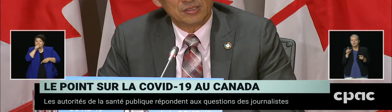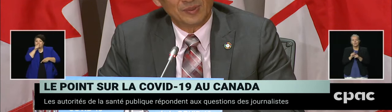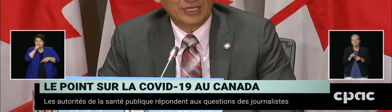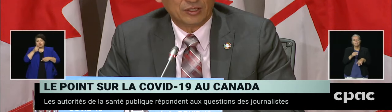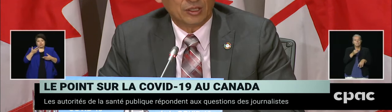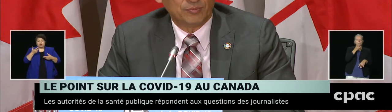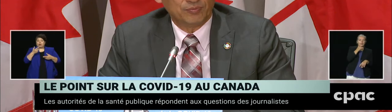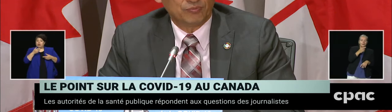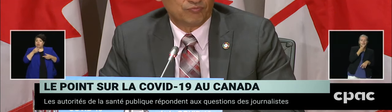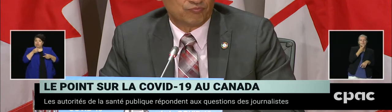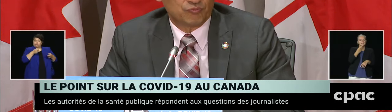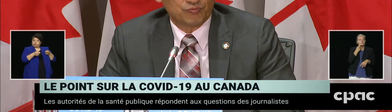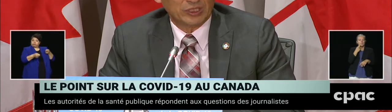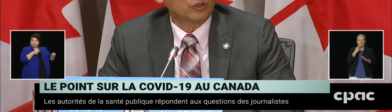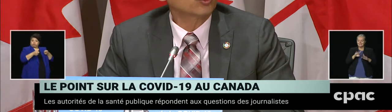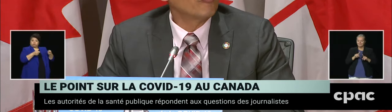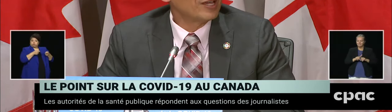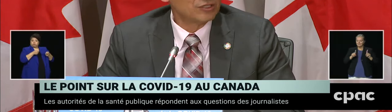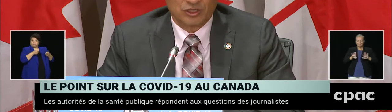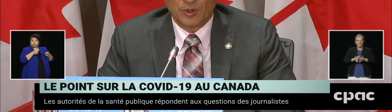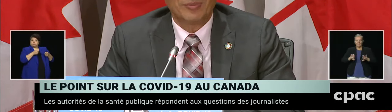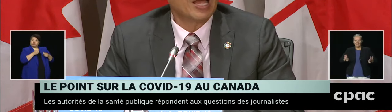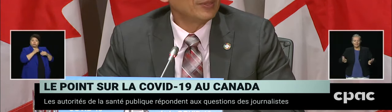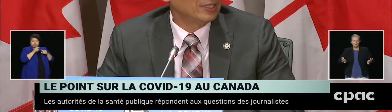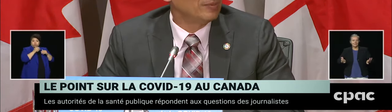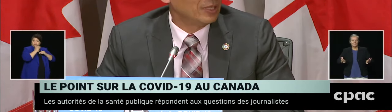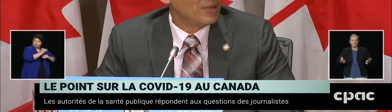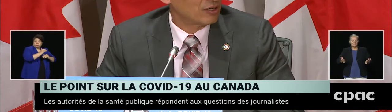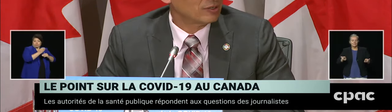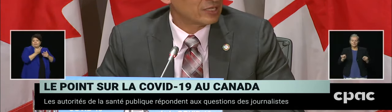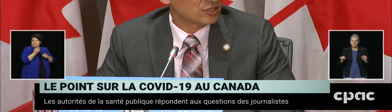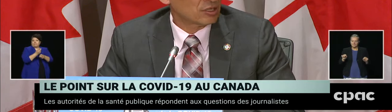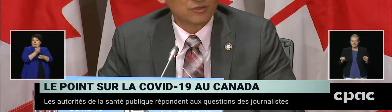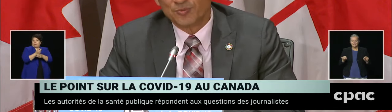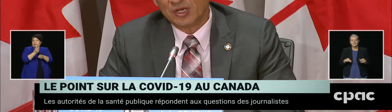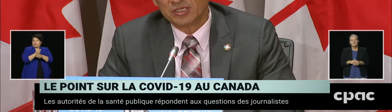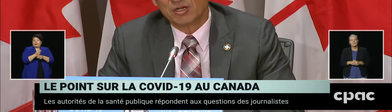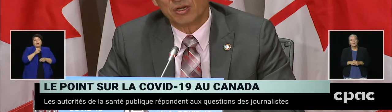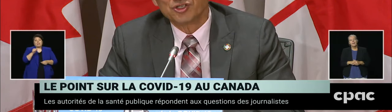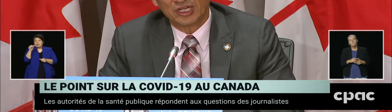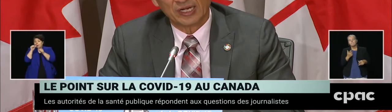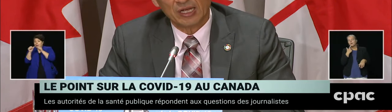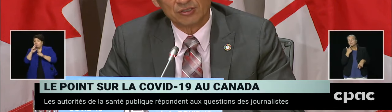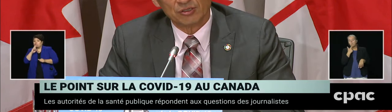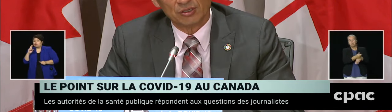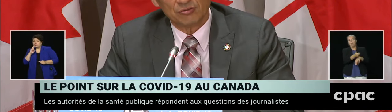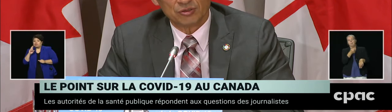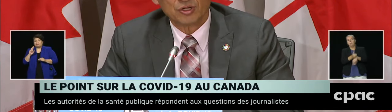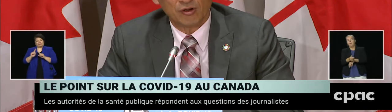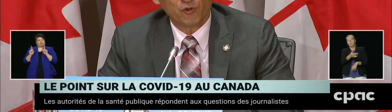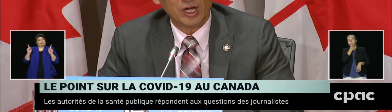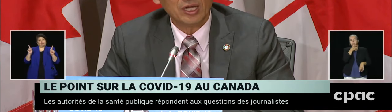CONTEXT. AND THIS IS NOT SOMETHING WE CAN